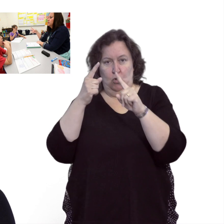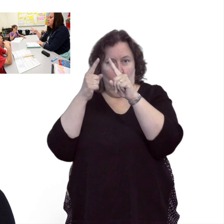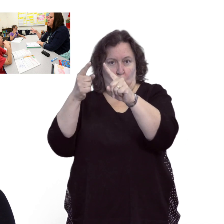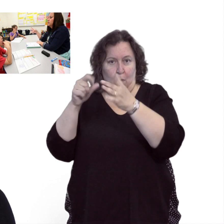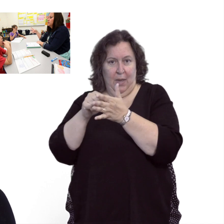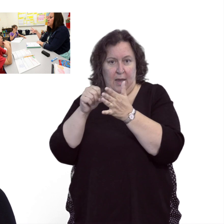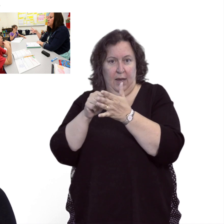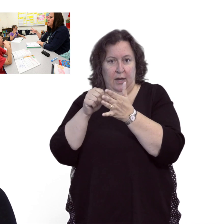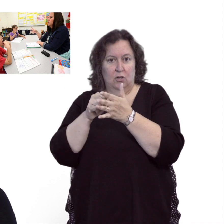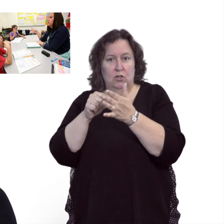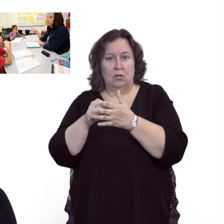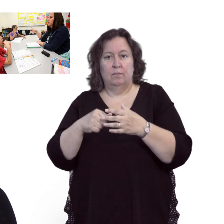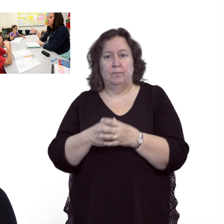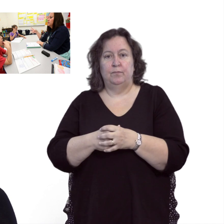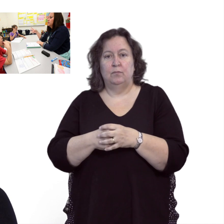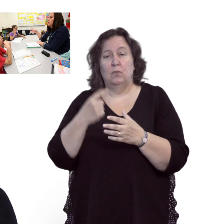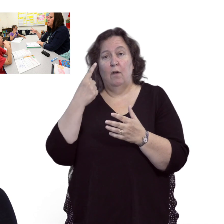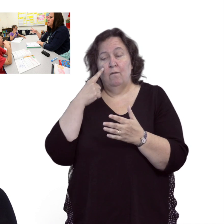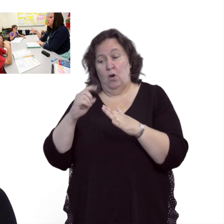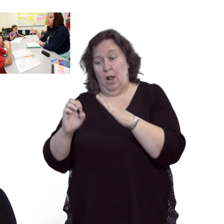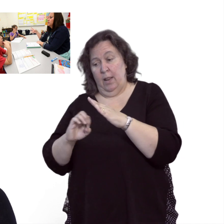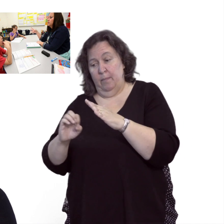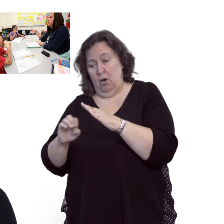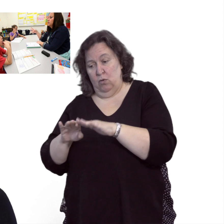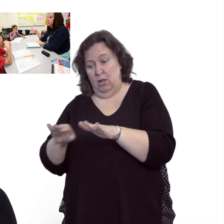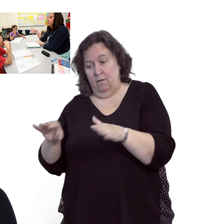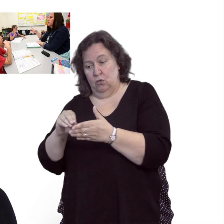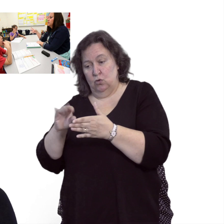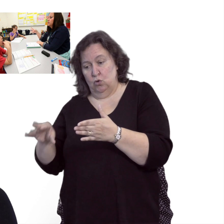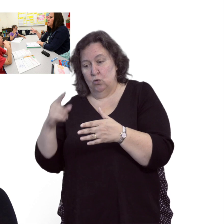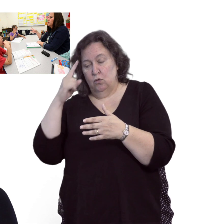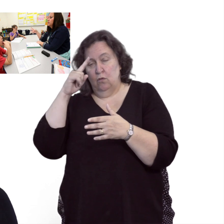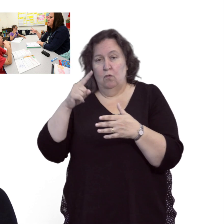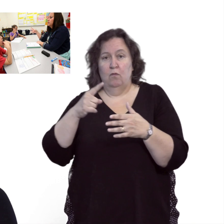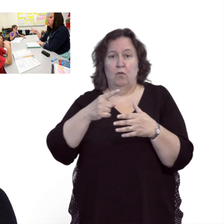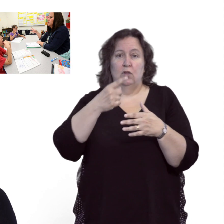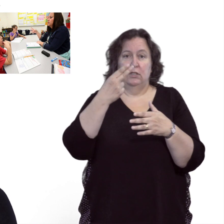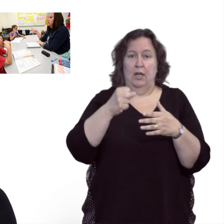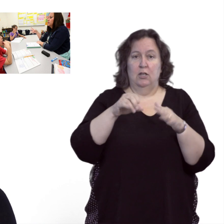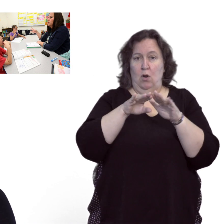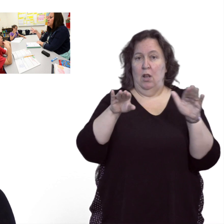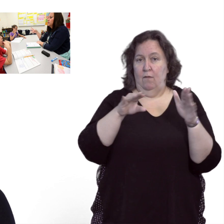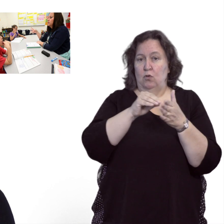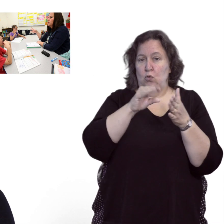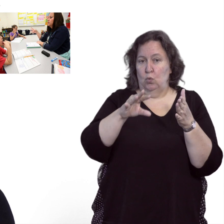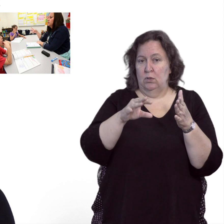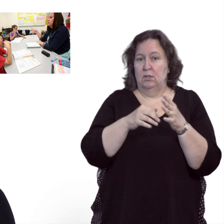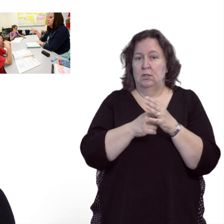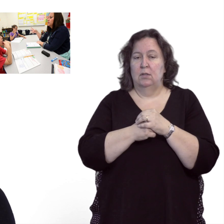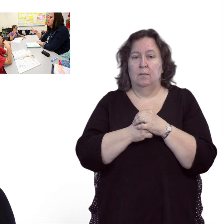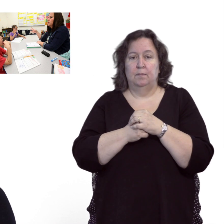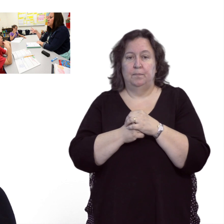and secondary-level students with a hearing loss. Having a hearing loss or deafness